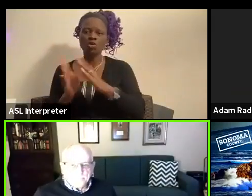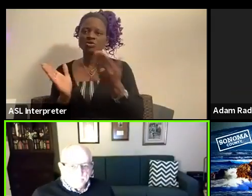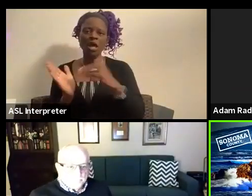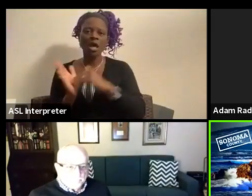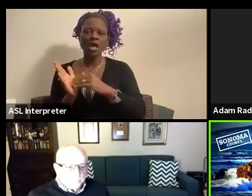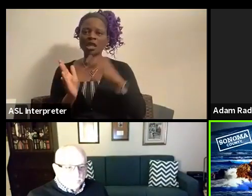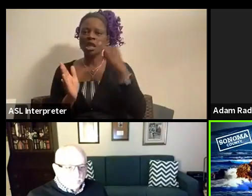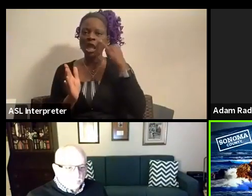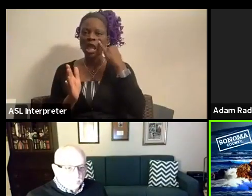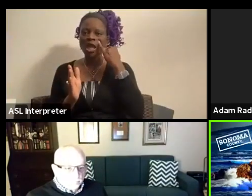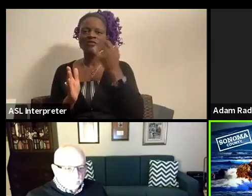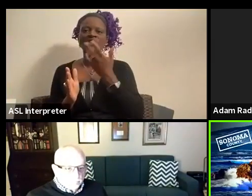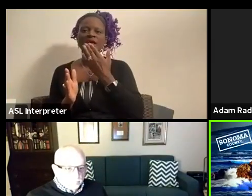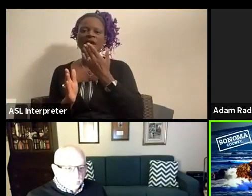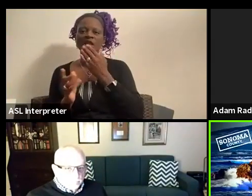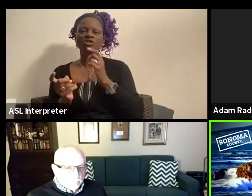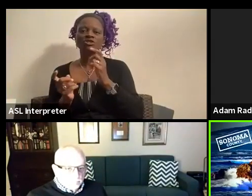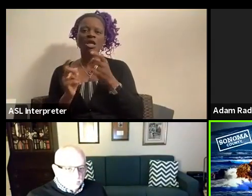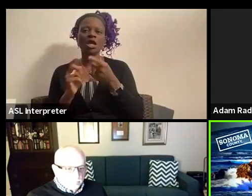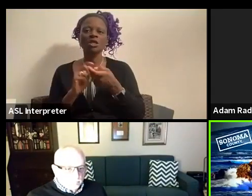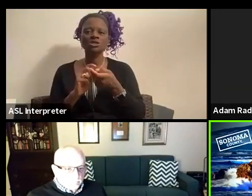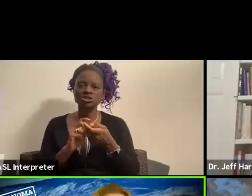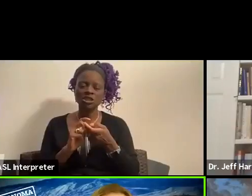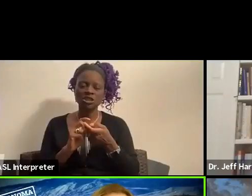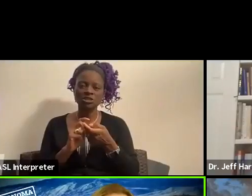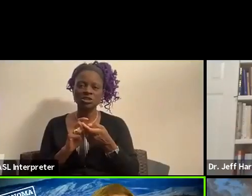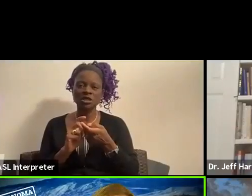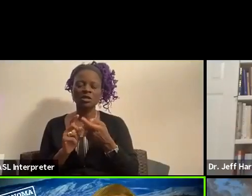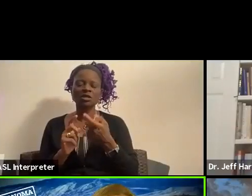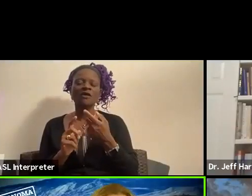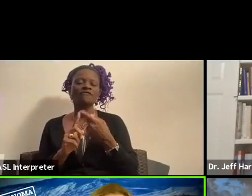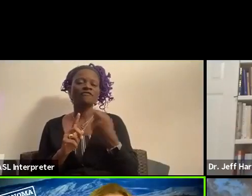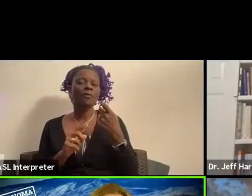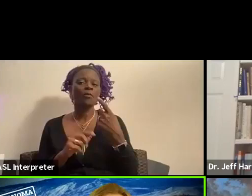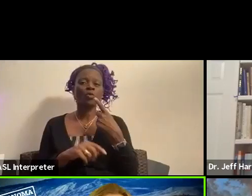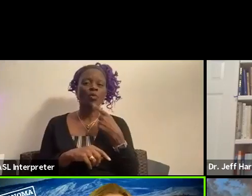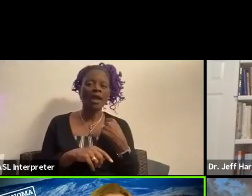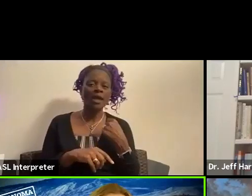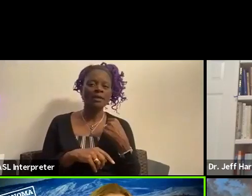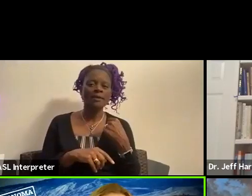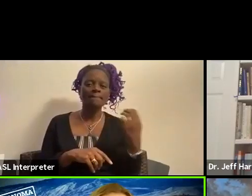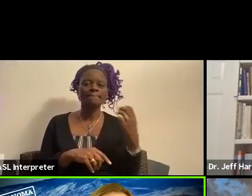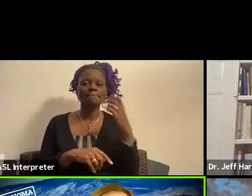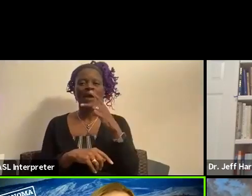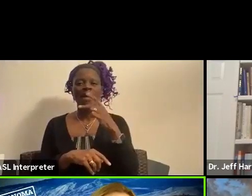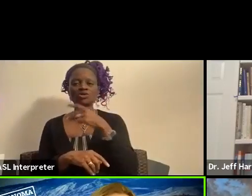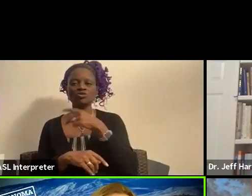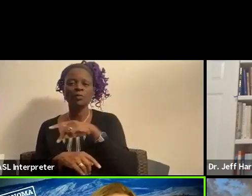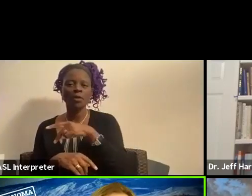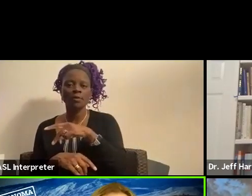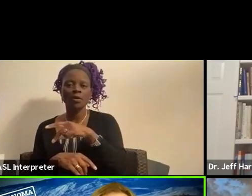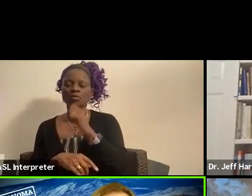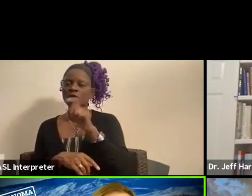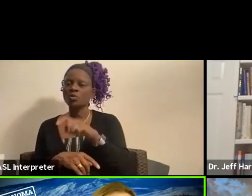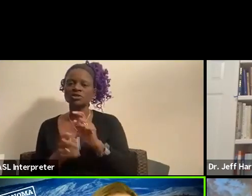Thank you so much for that additional information, Dr. Harrington. One question that I would ask is, I know that you hear constantly not only from the